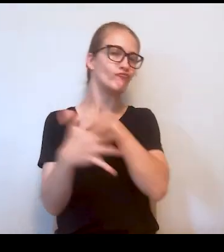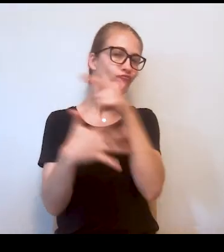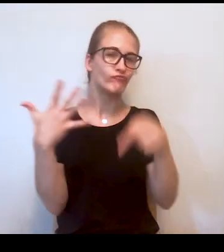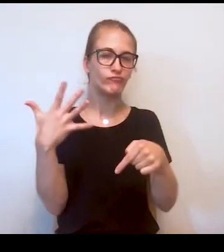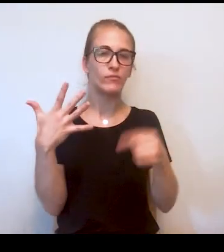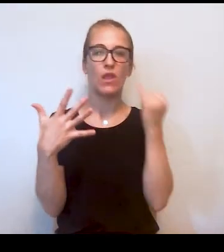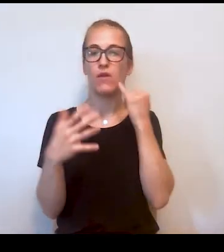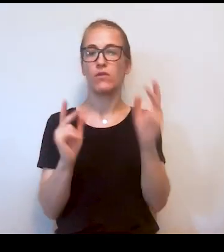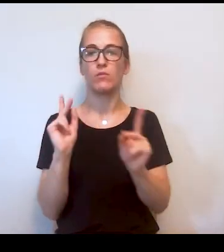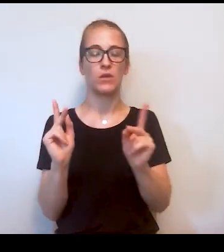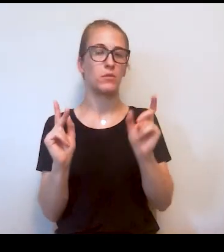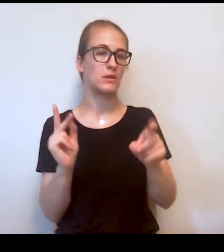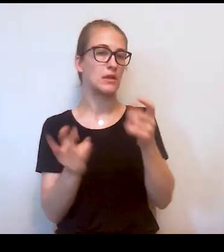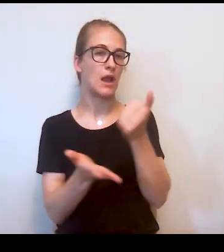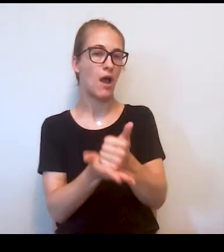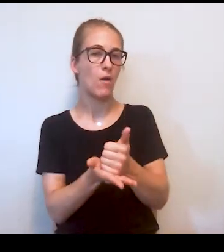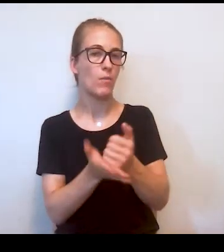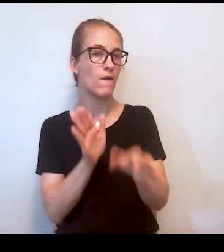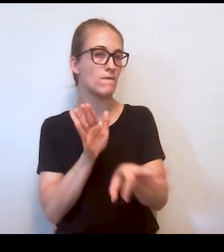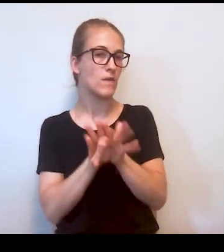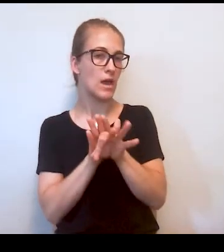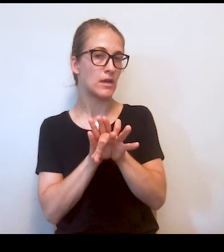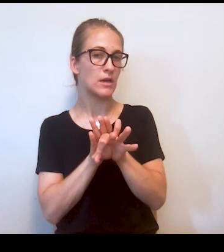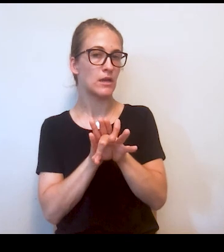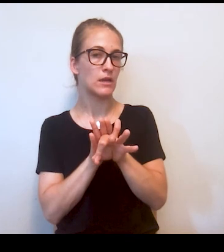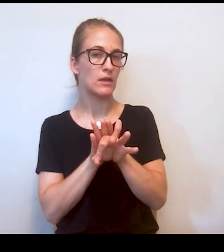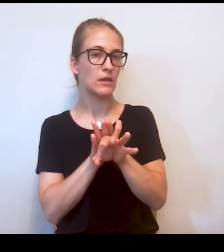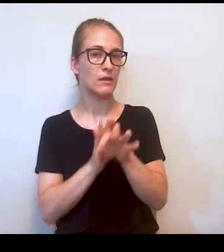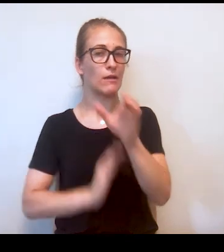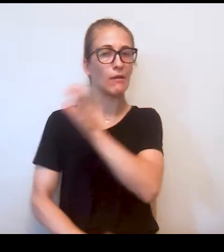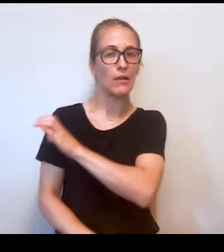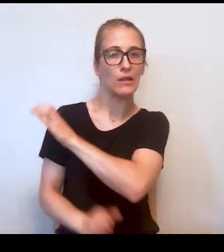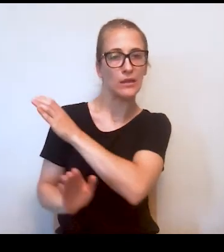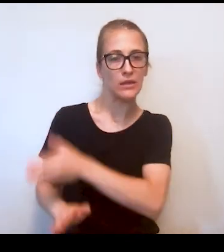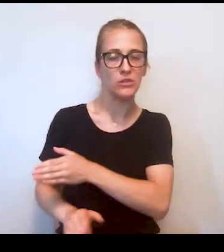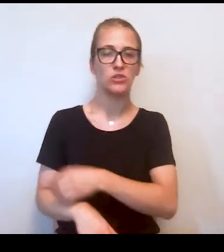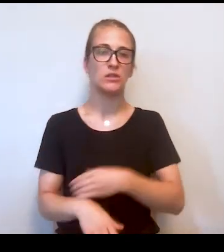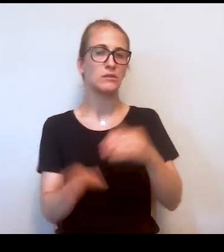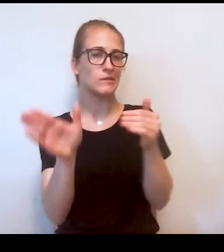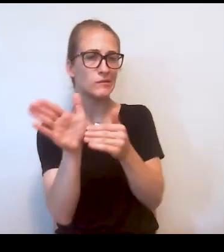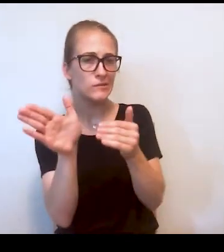that's really (chuckles) what we specialize in. So please, reach out to us if you're needing support.